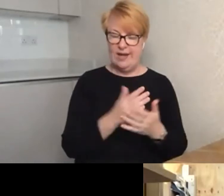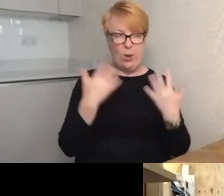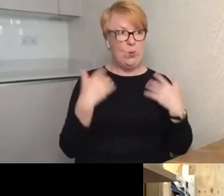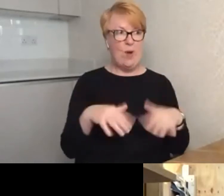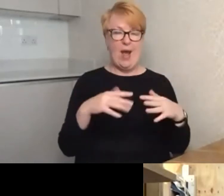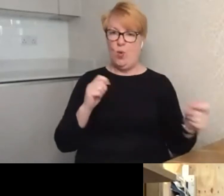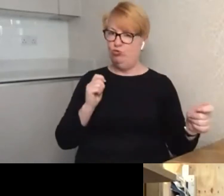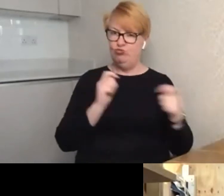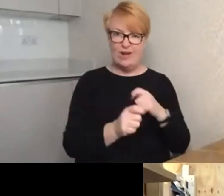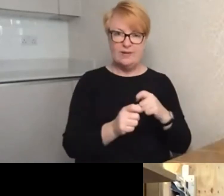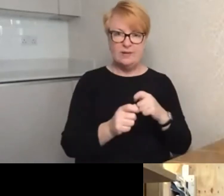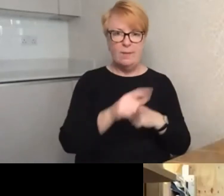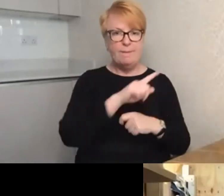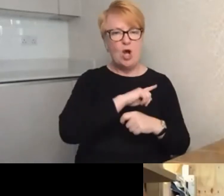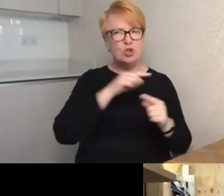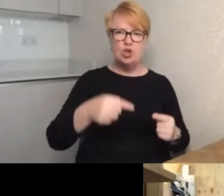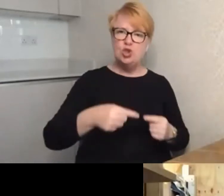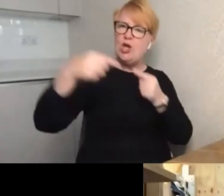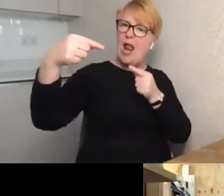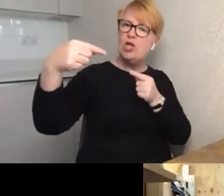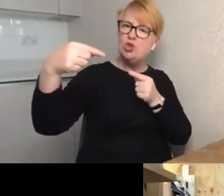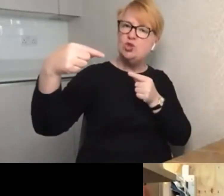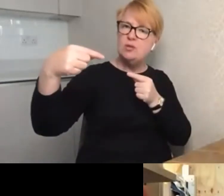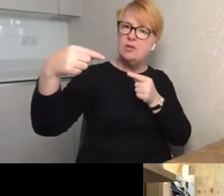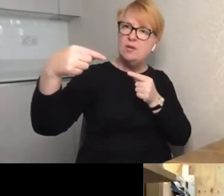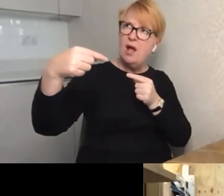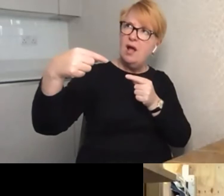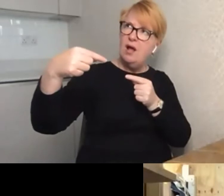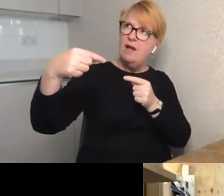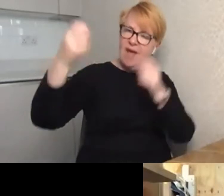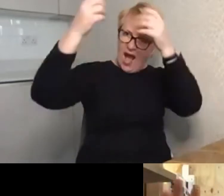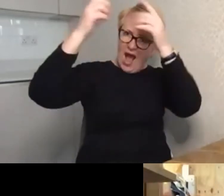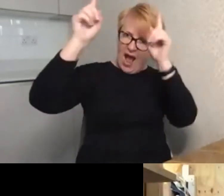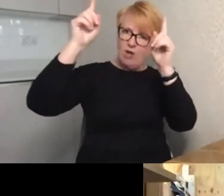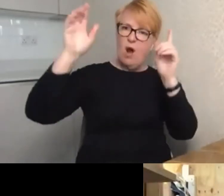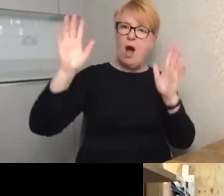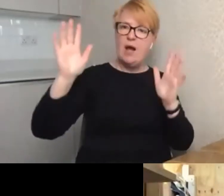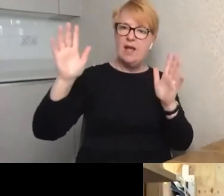challenged the hierarchies of, of art production. And, and we're living with that legacy now.